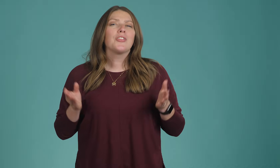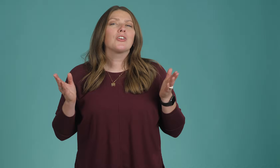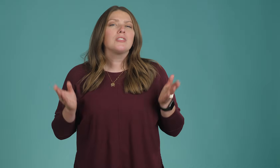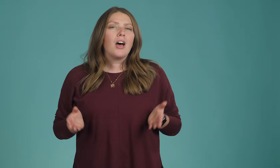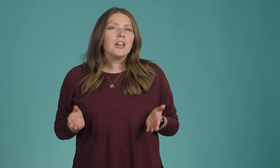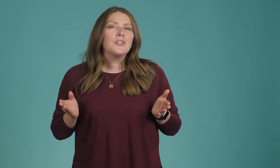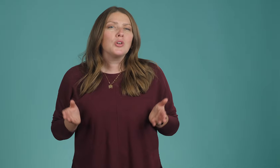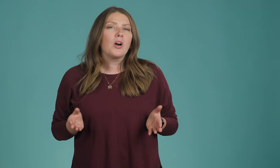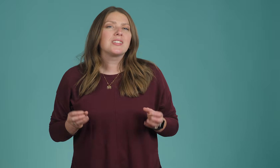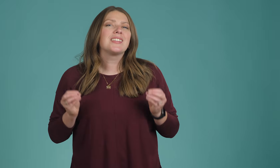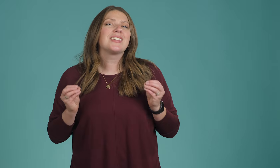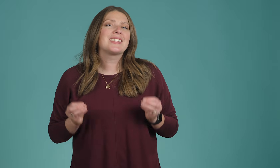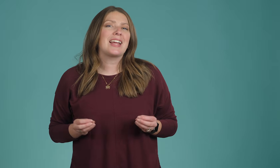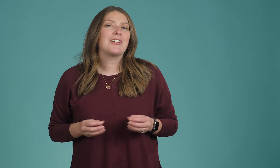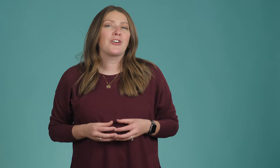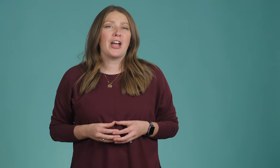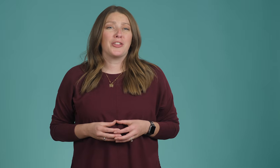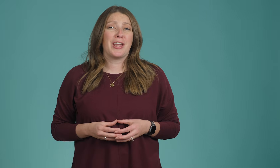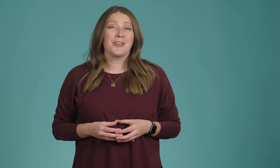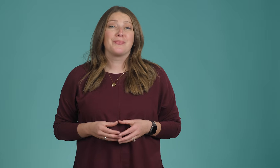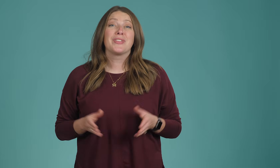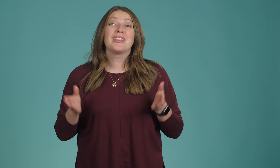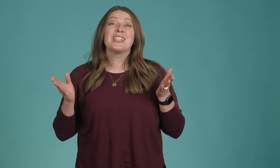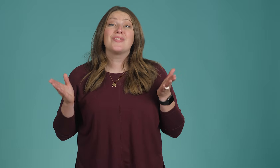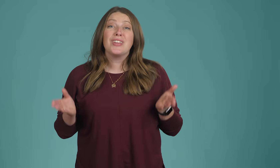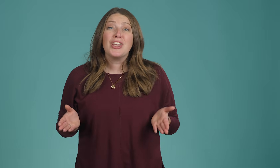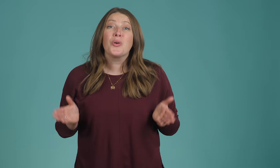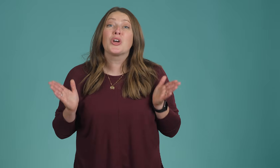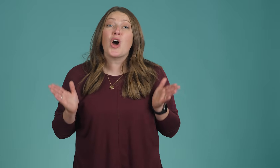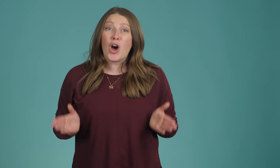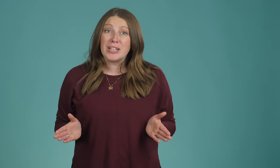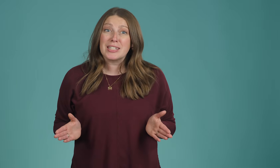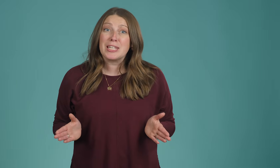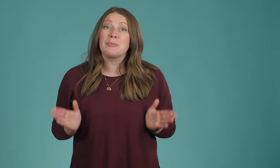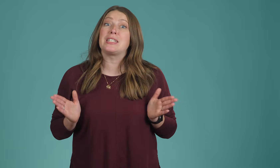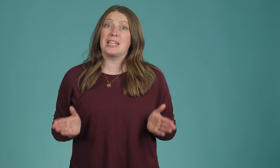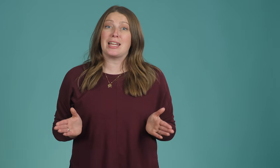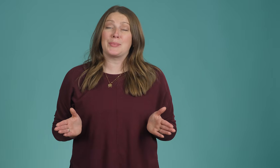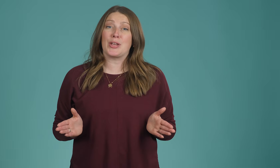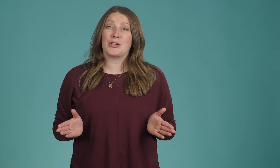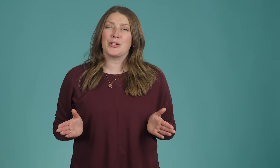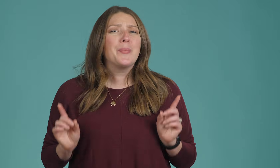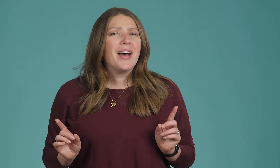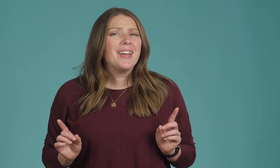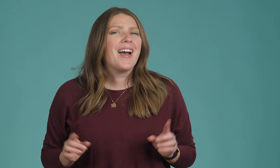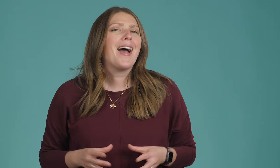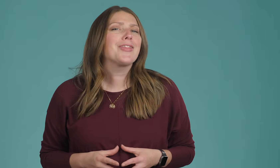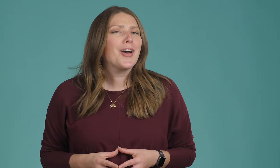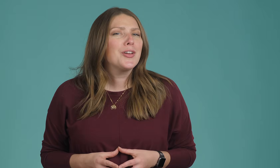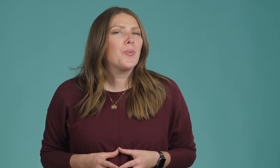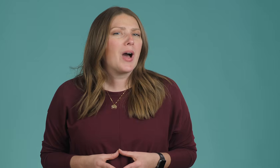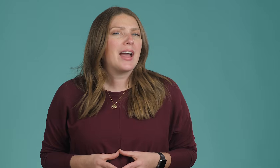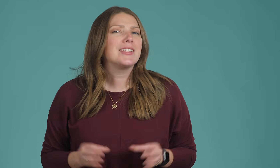there are lot of nuances to signing for health care. This video could honestly be ten times longer, but I thought it wise